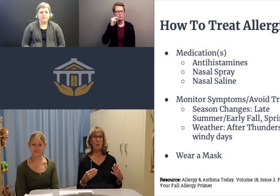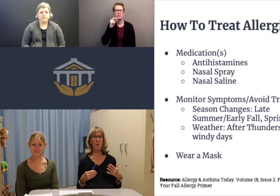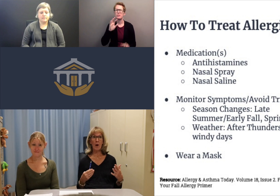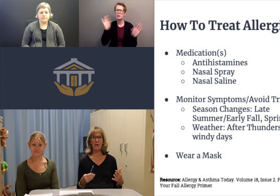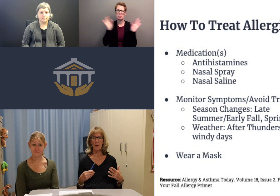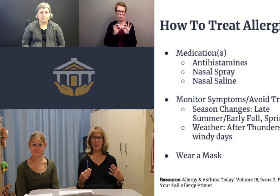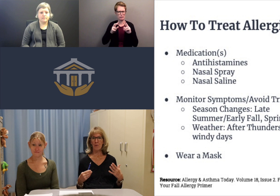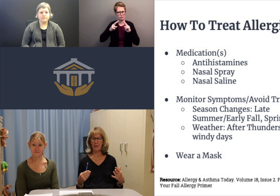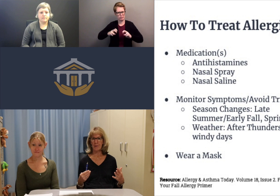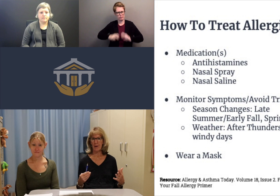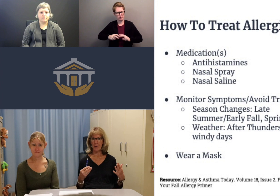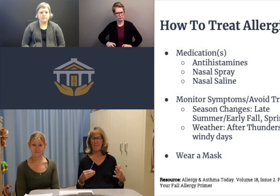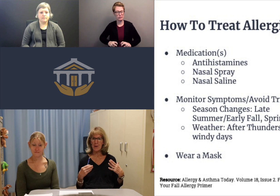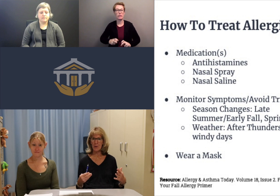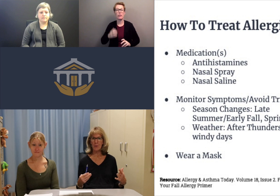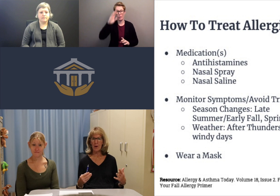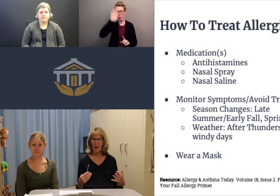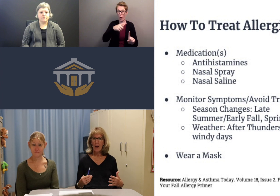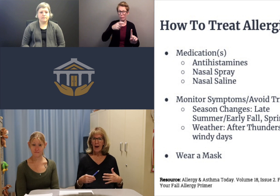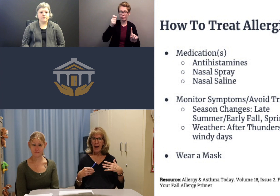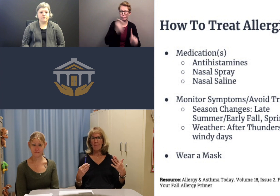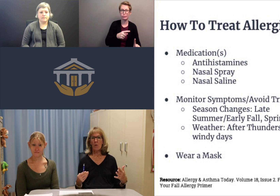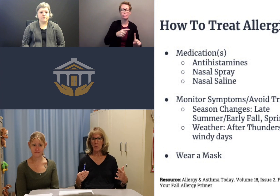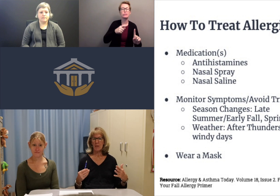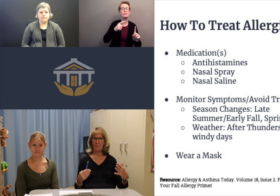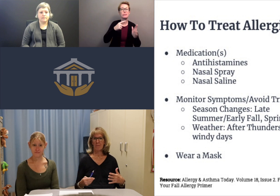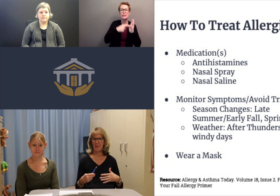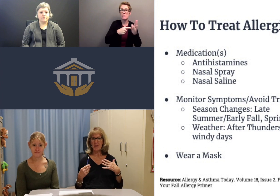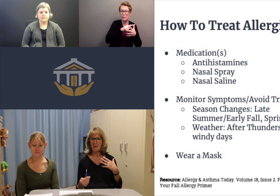avoid those triggers that are going to make you have all those symptoms. The sneezing